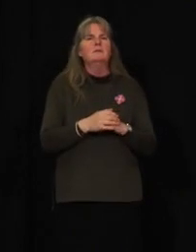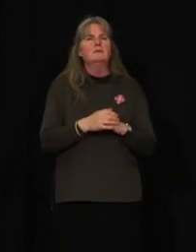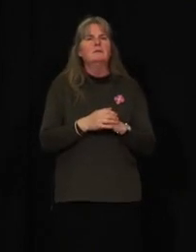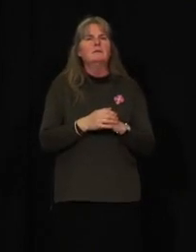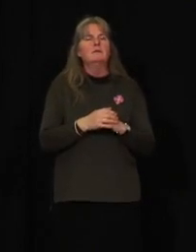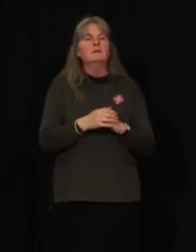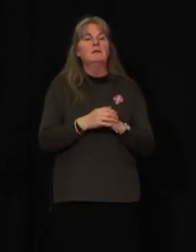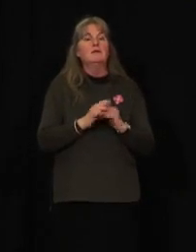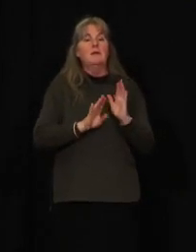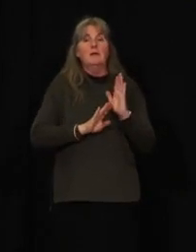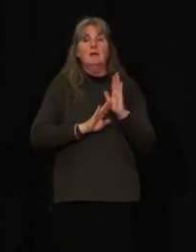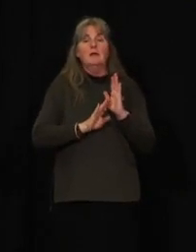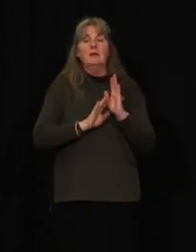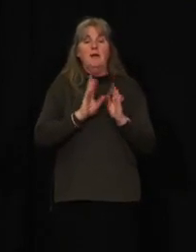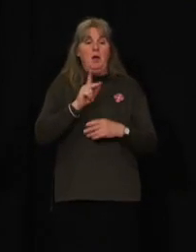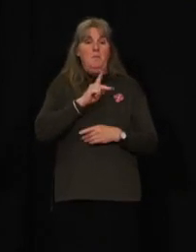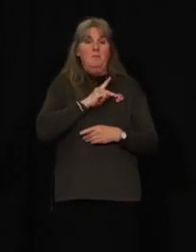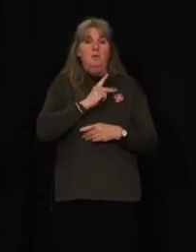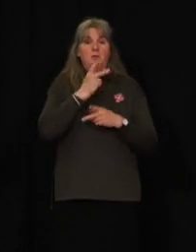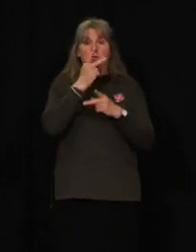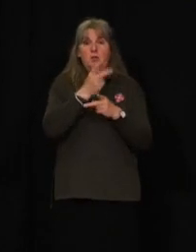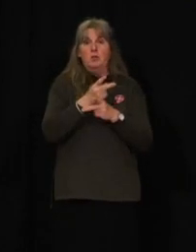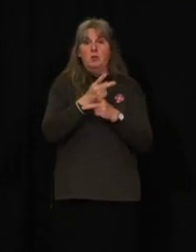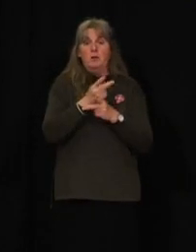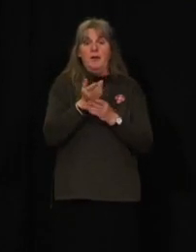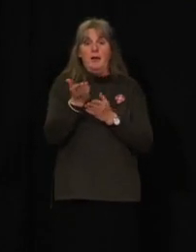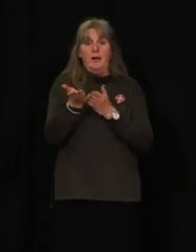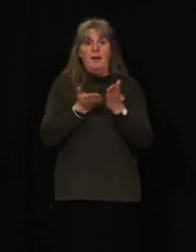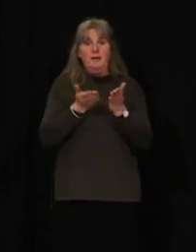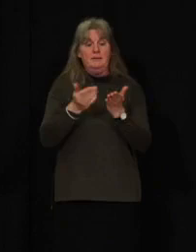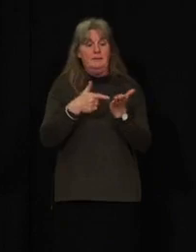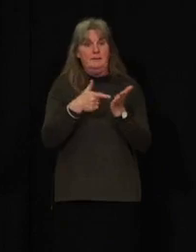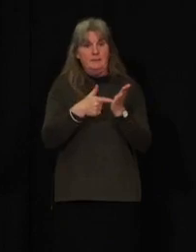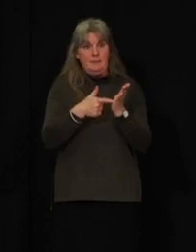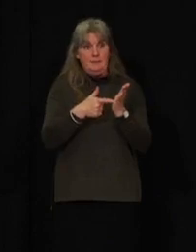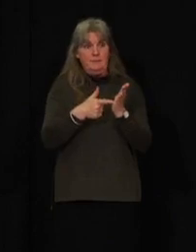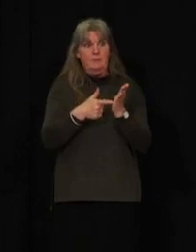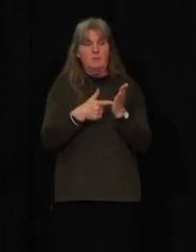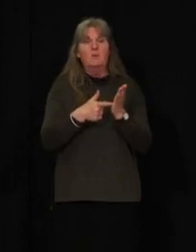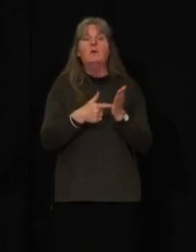guidelines, personal care services actually asked for them to be directly sent the